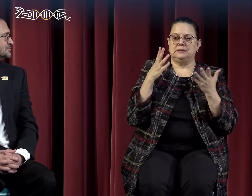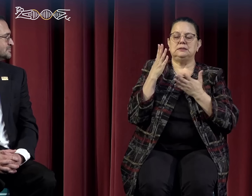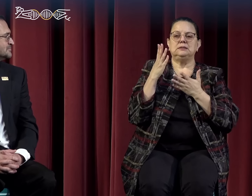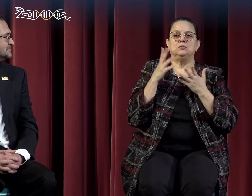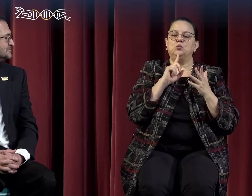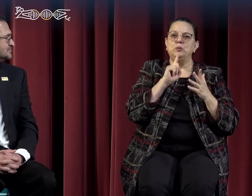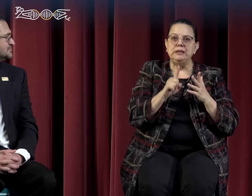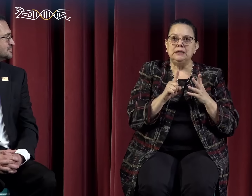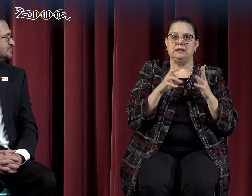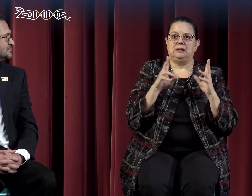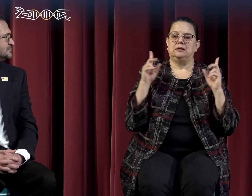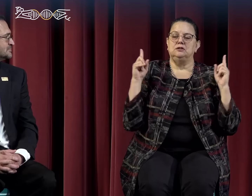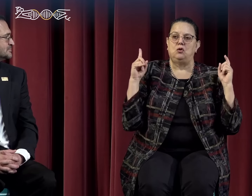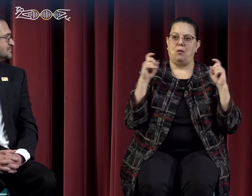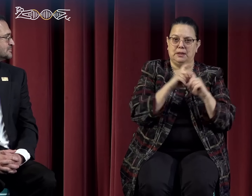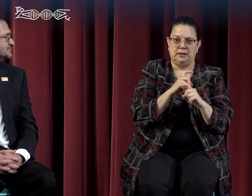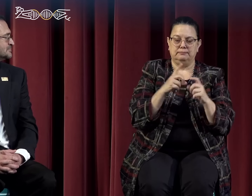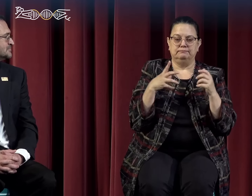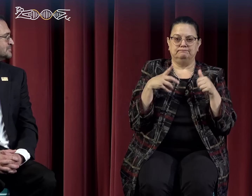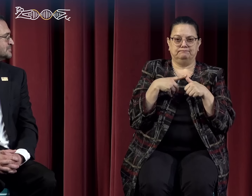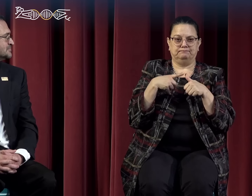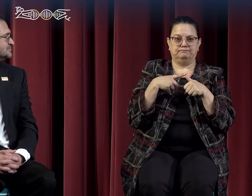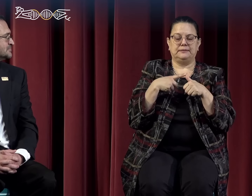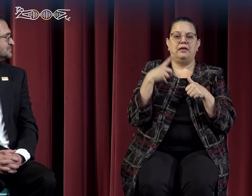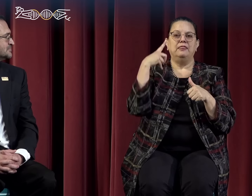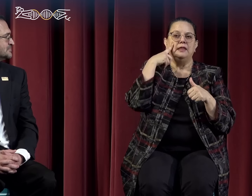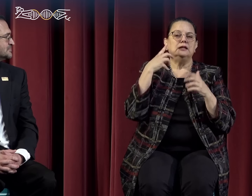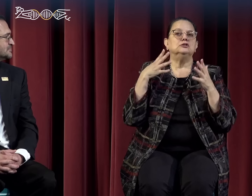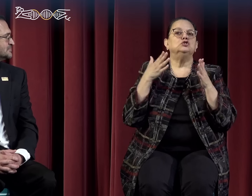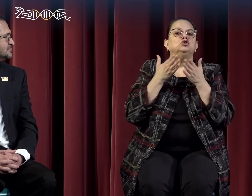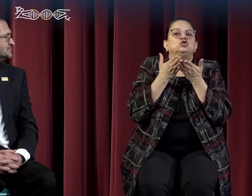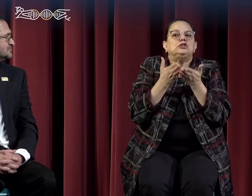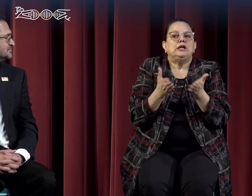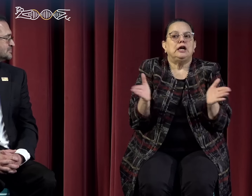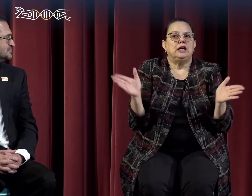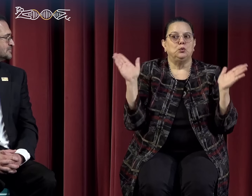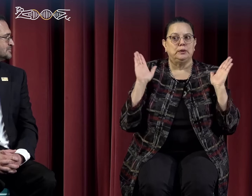conversations with them. It is complicated.